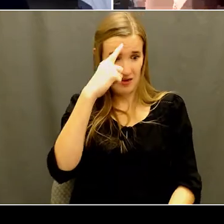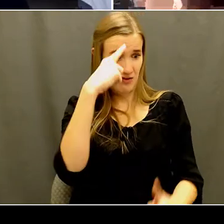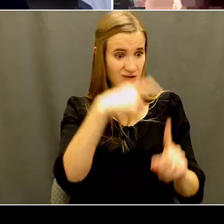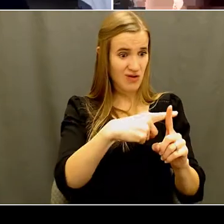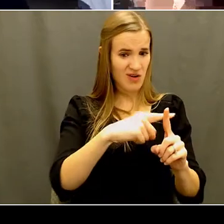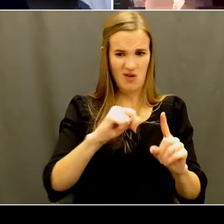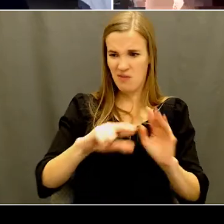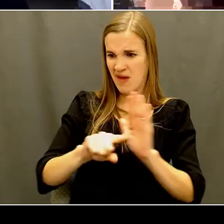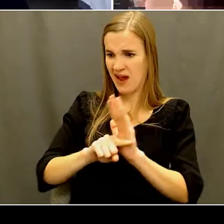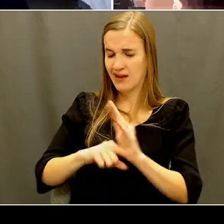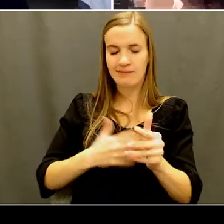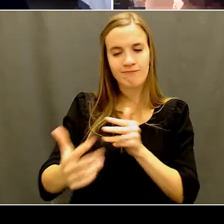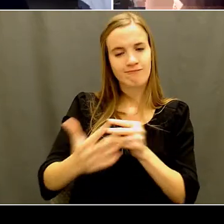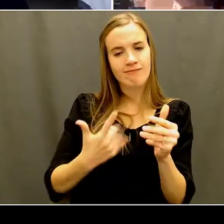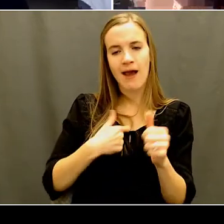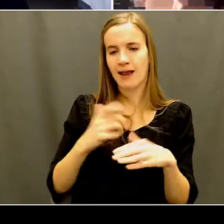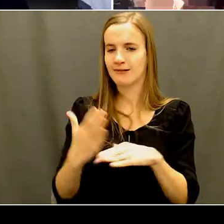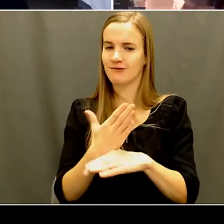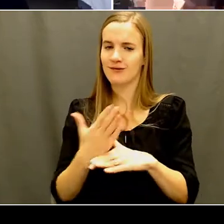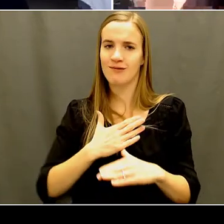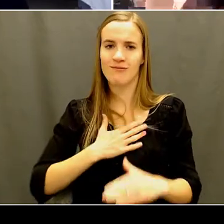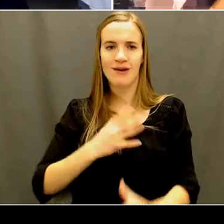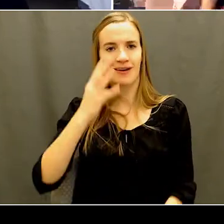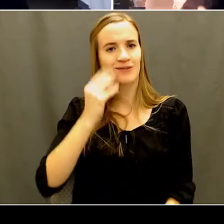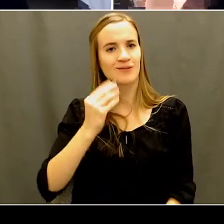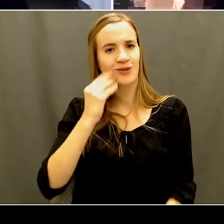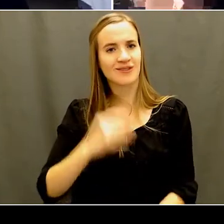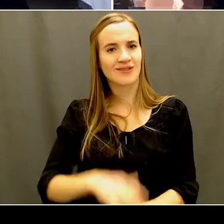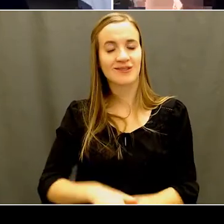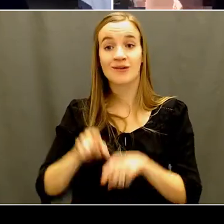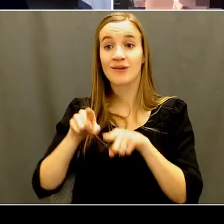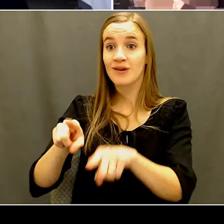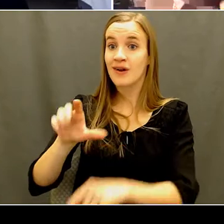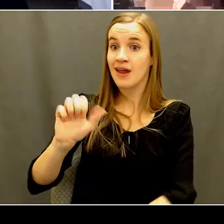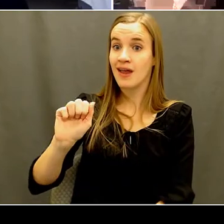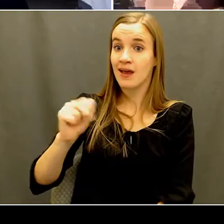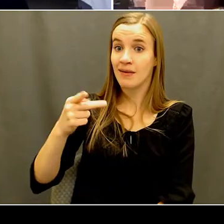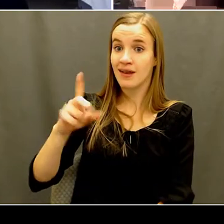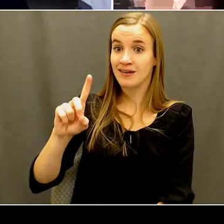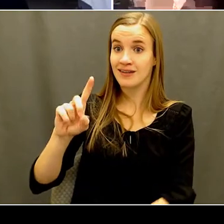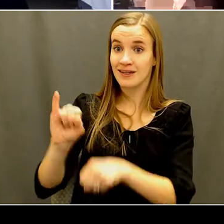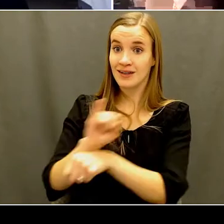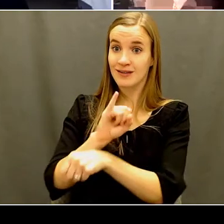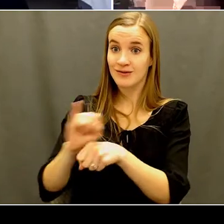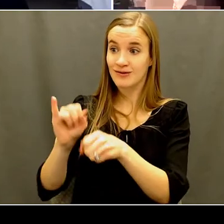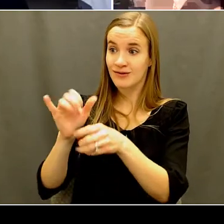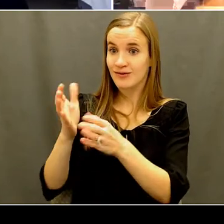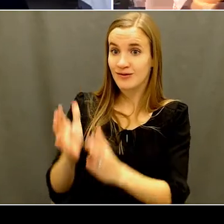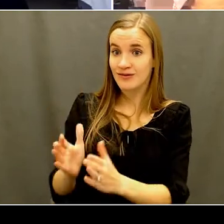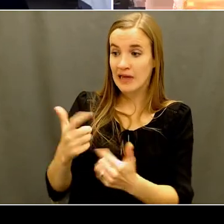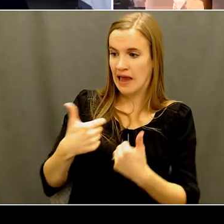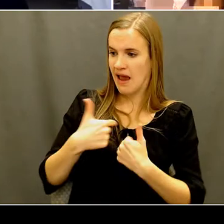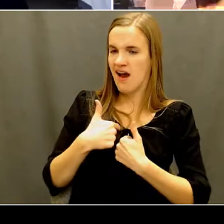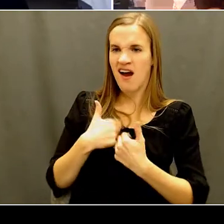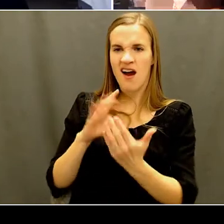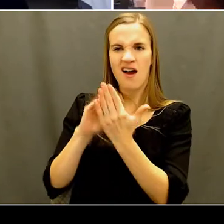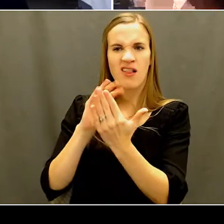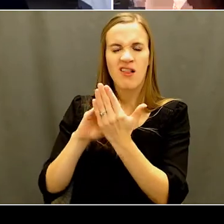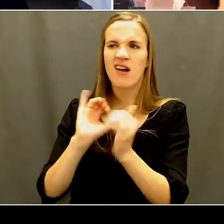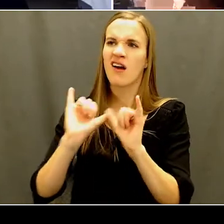that. In AAPD, I've learned a lot of self advocacy. And like you said, doing the research part because it kind of comes naturally sharing what I have